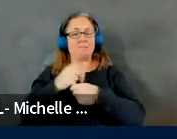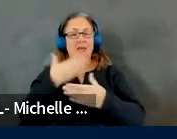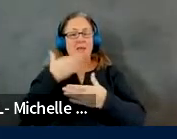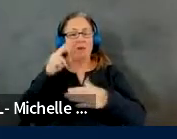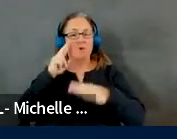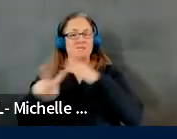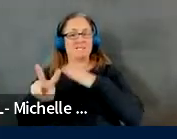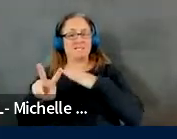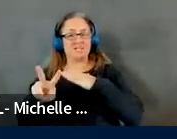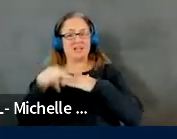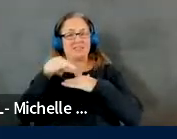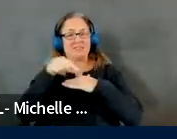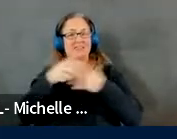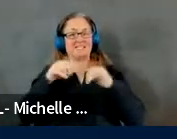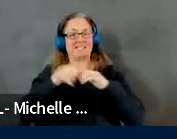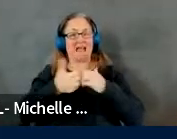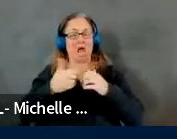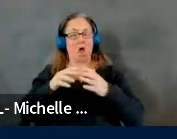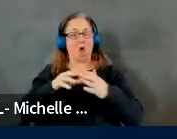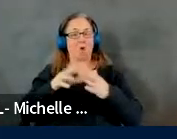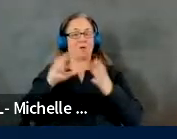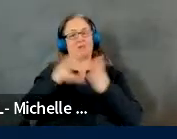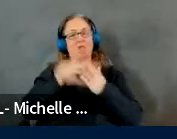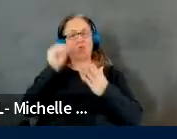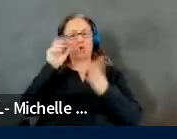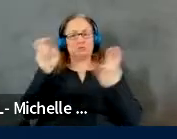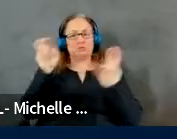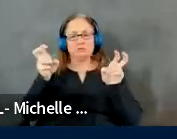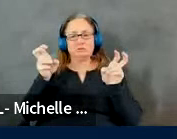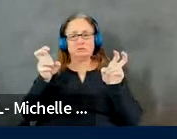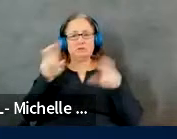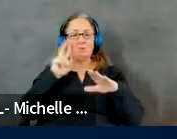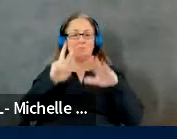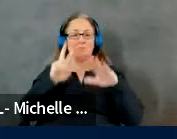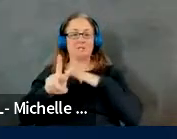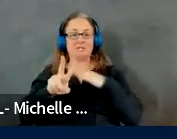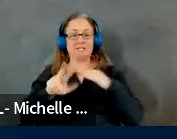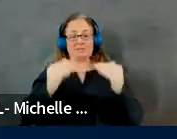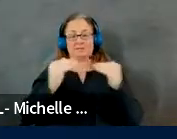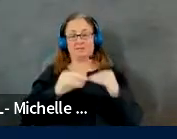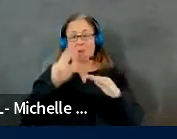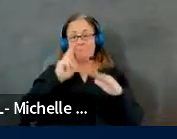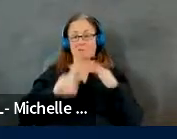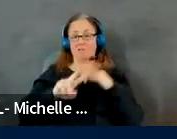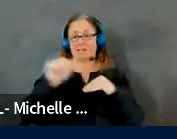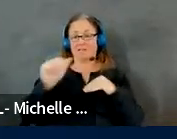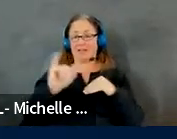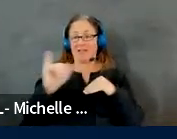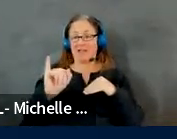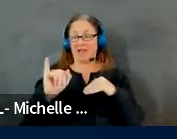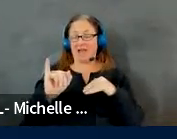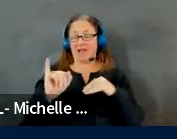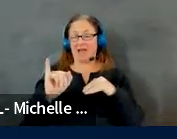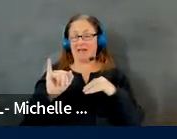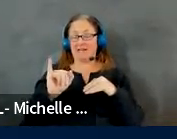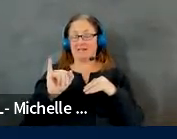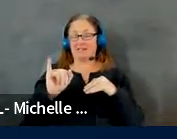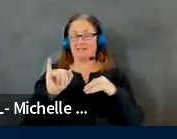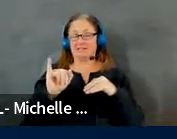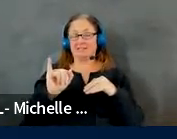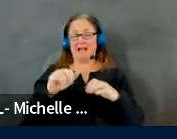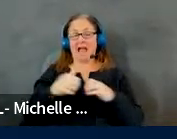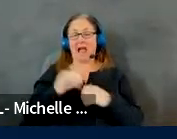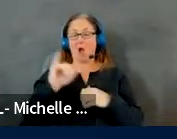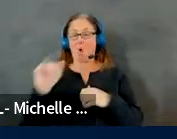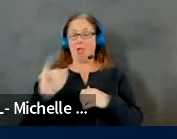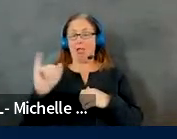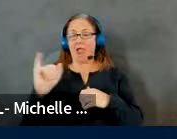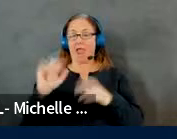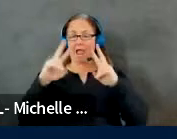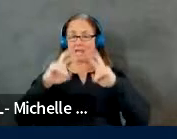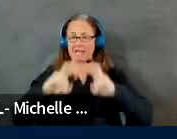This is how the machine learns. Predictive AI refers to how the AI is analyzing training data